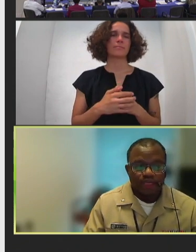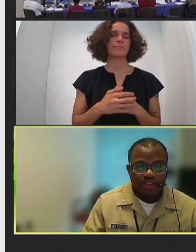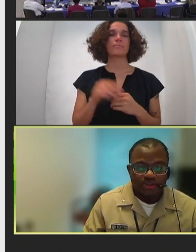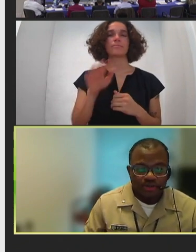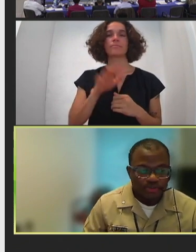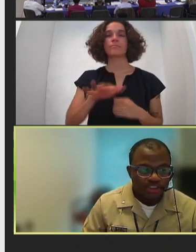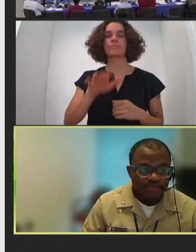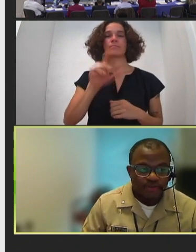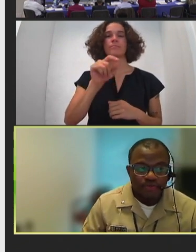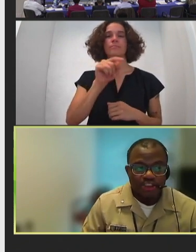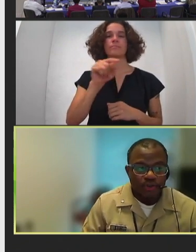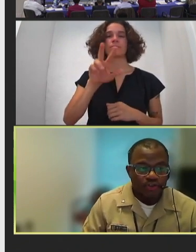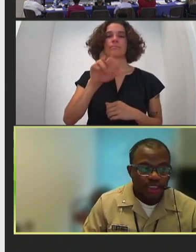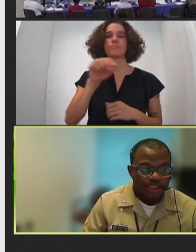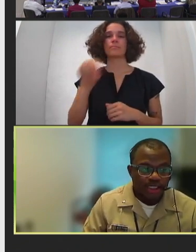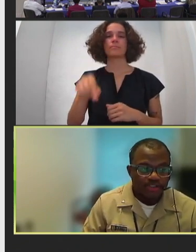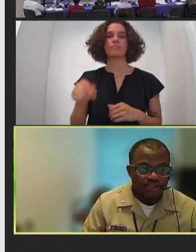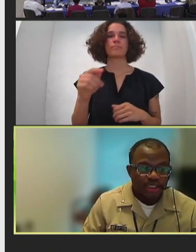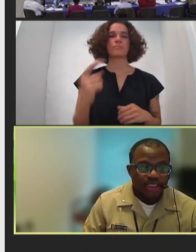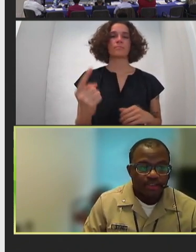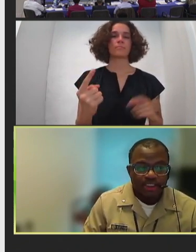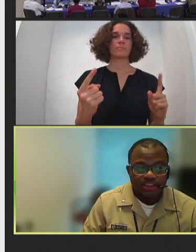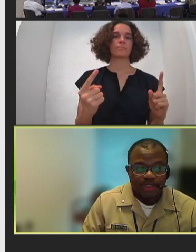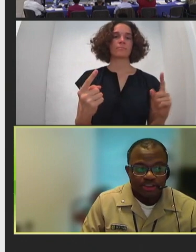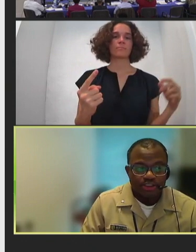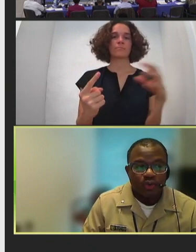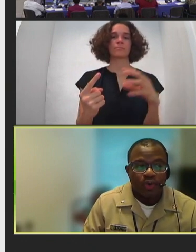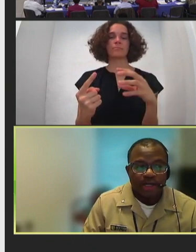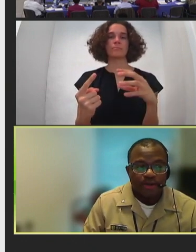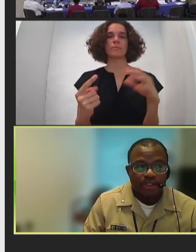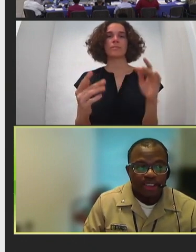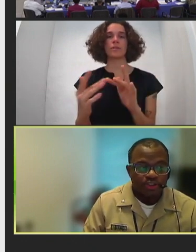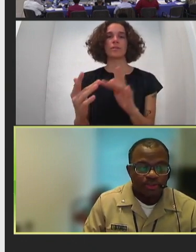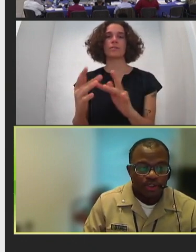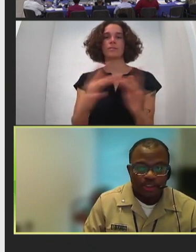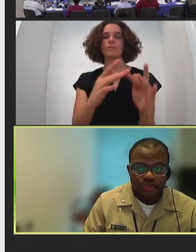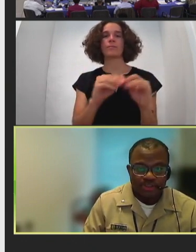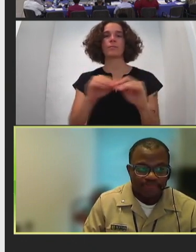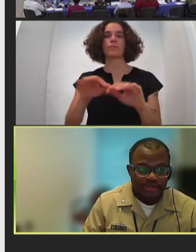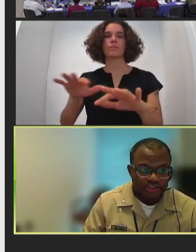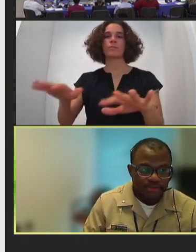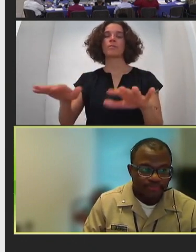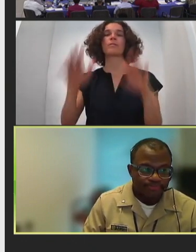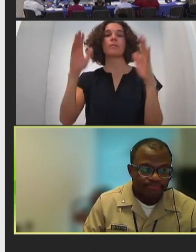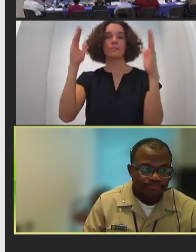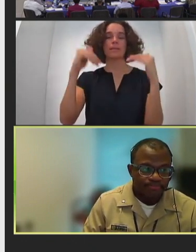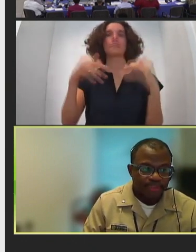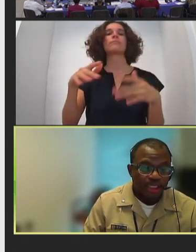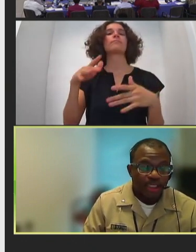to 30 percent of those exposed contacts can be expected to acquire M. tuberculosis infection.